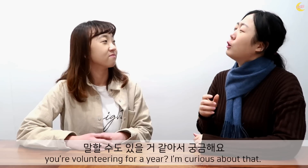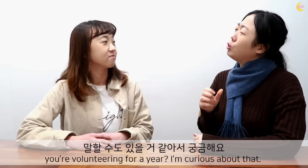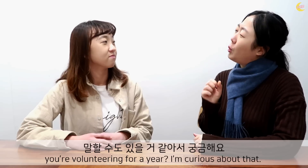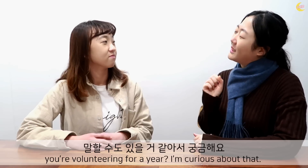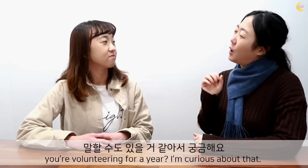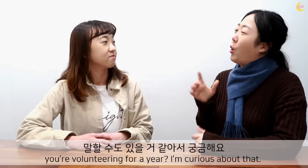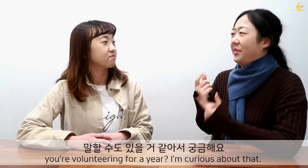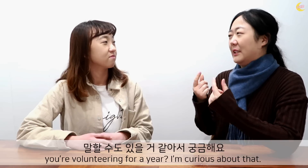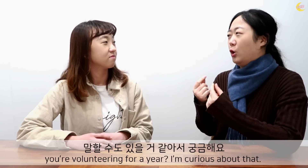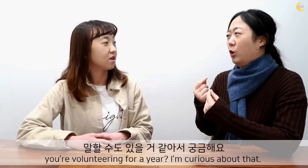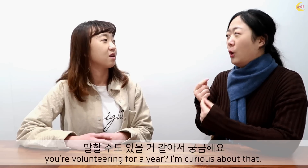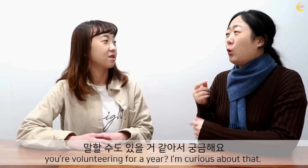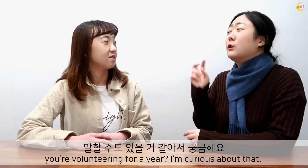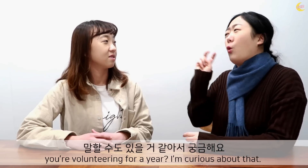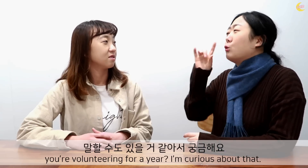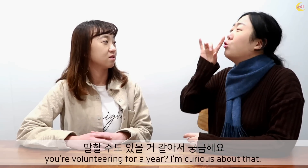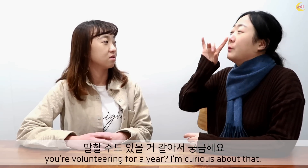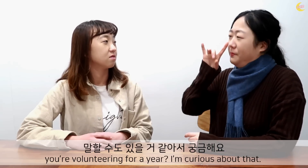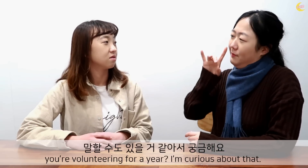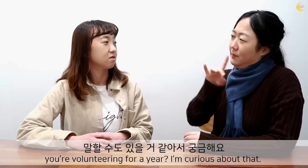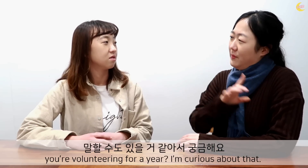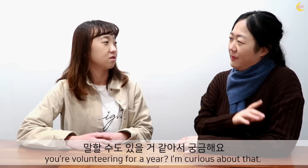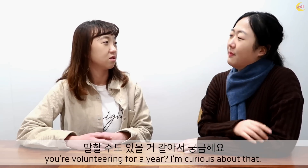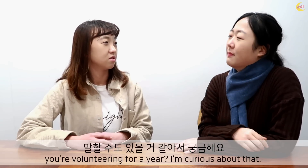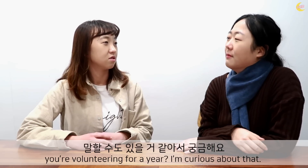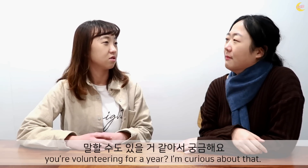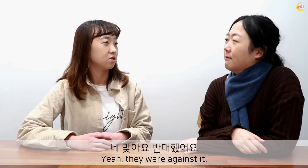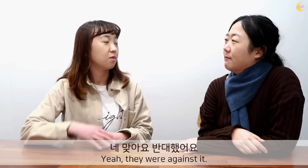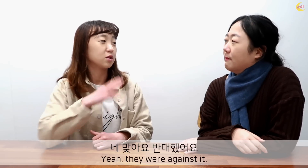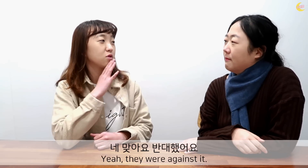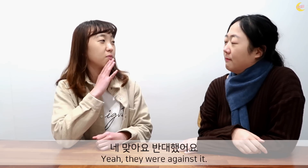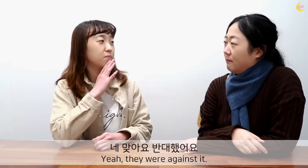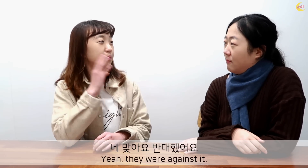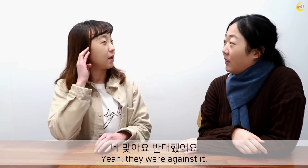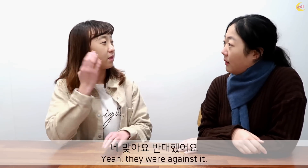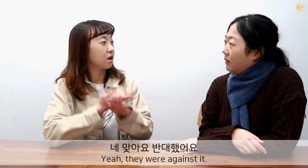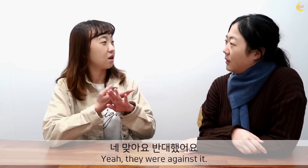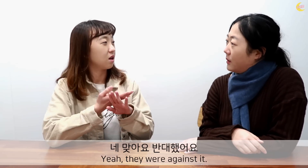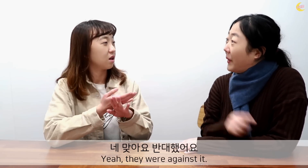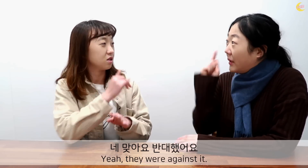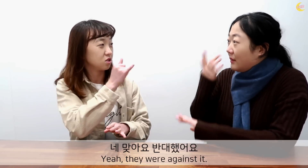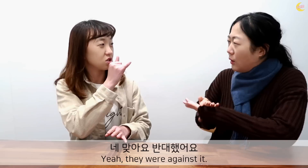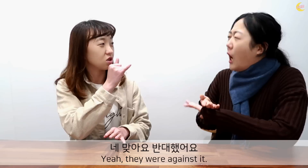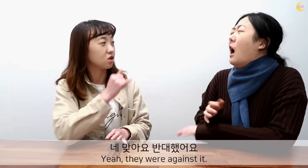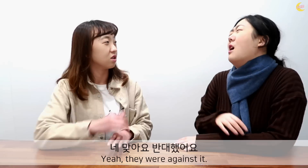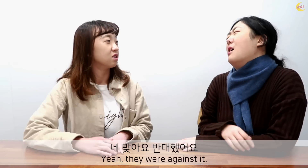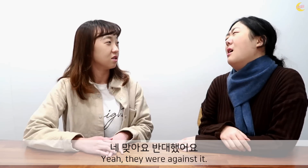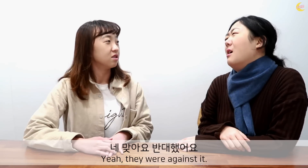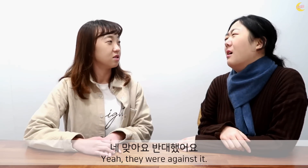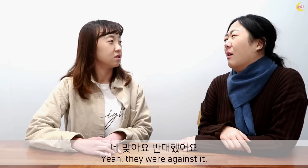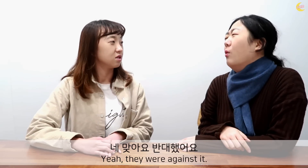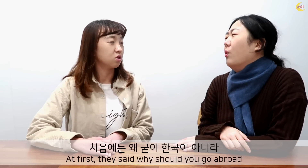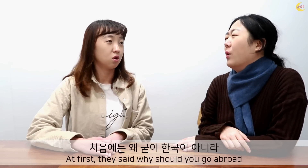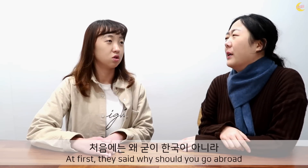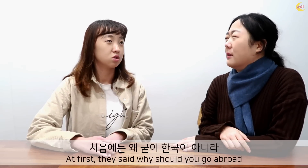you’re volunteering for a year? I’m curious about that. Yeah, they were against it.